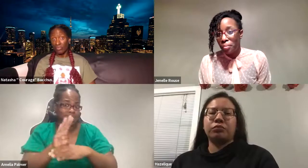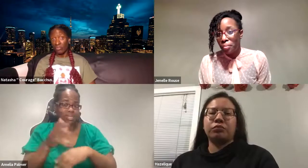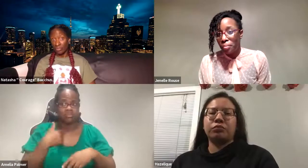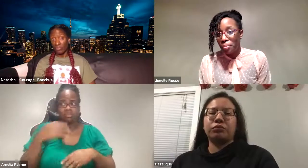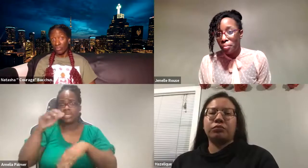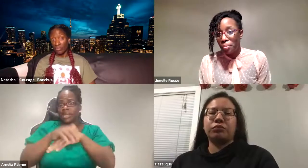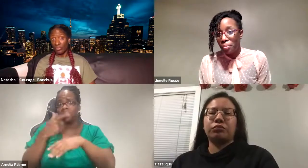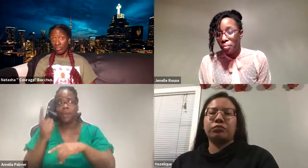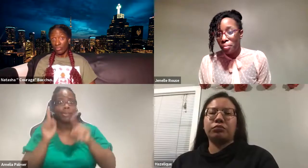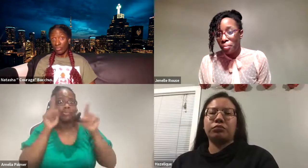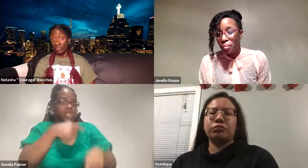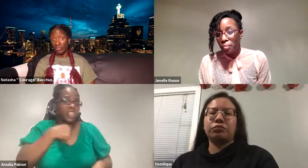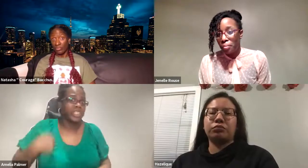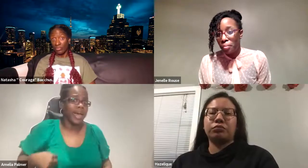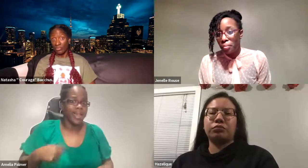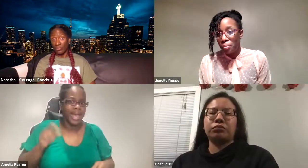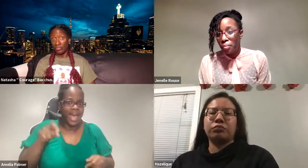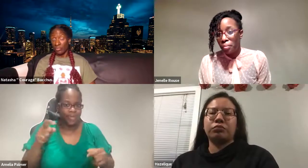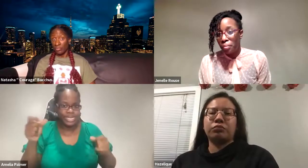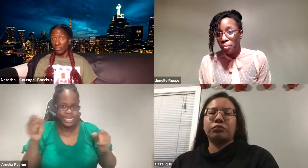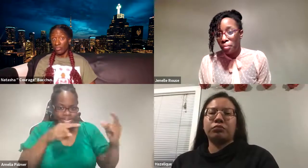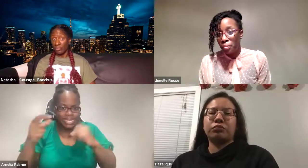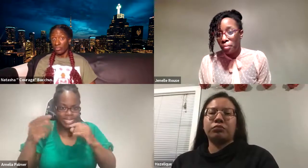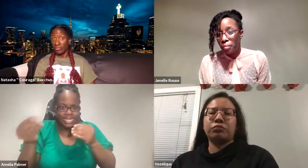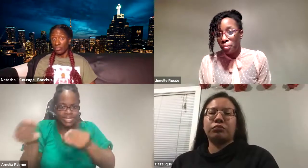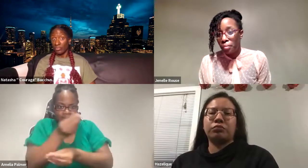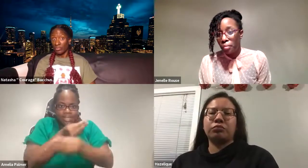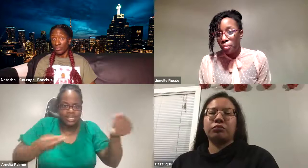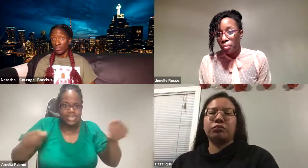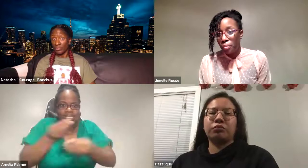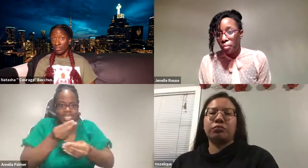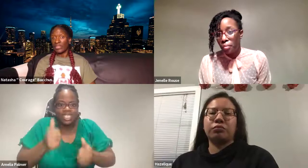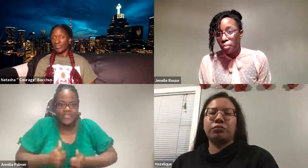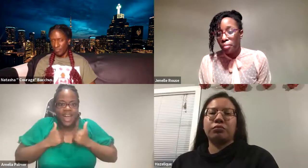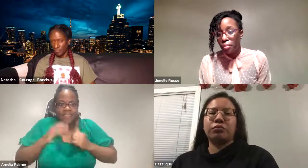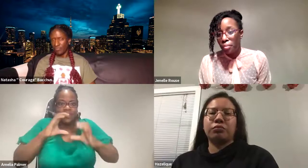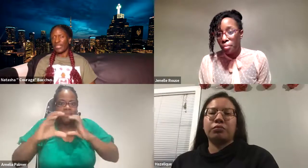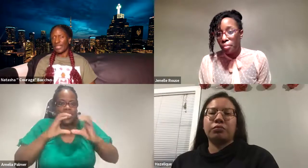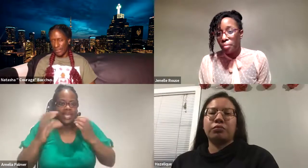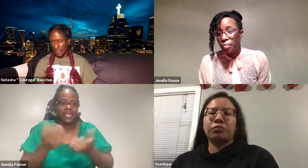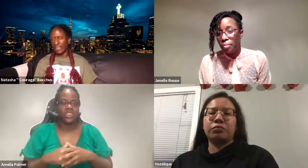if you look at business for example, if someone goes to china and as someone within china